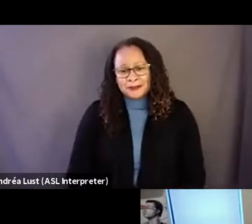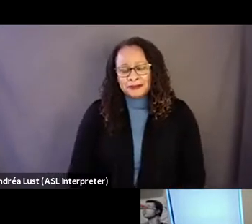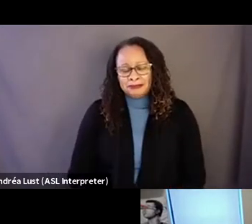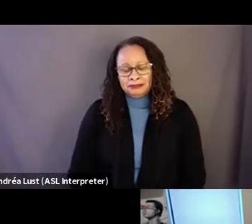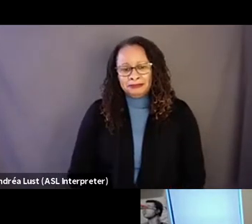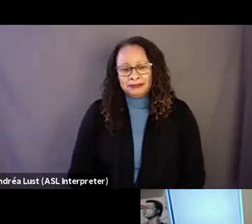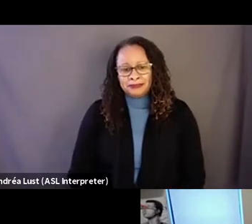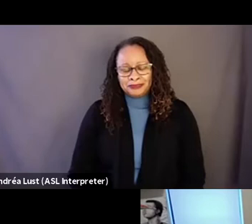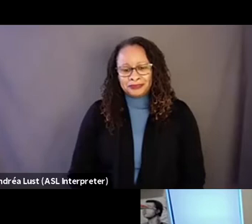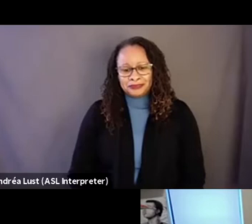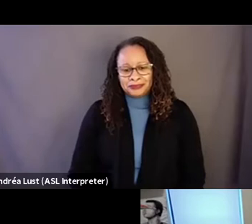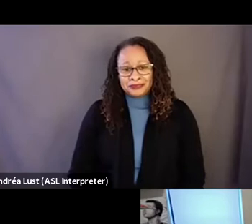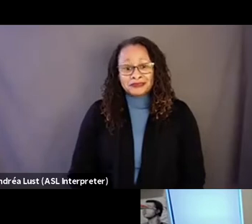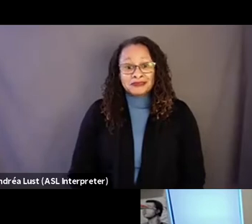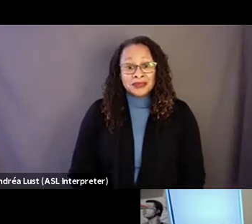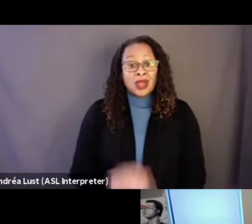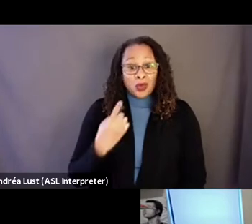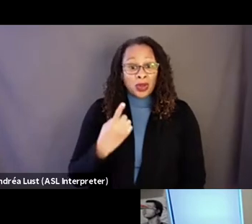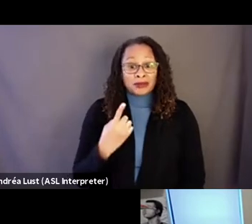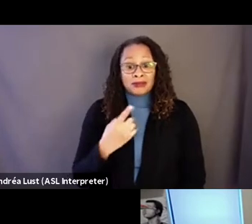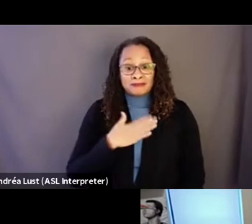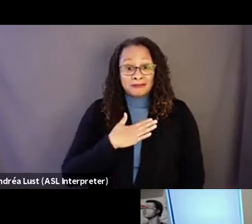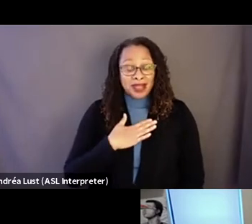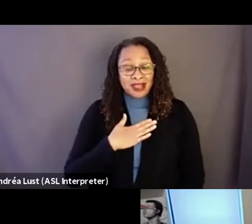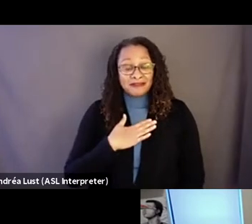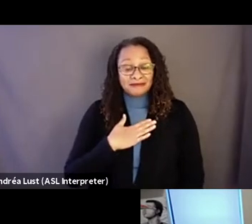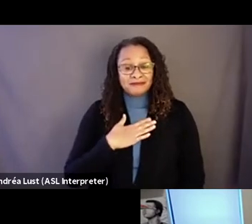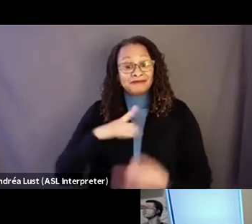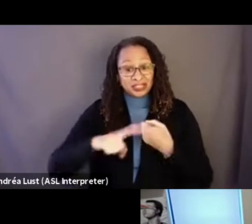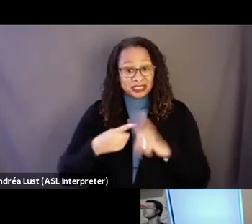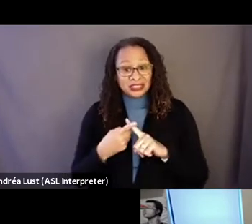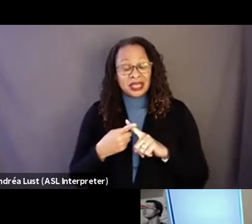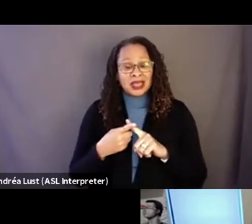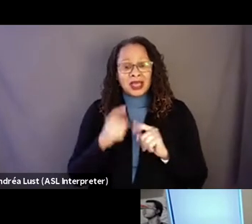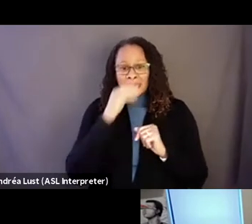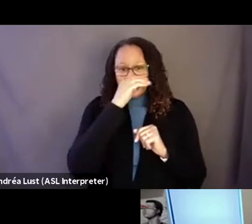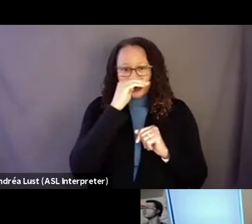I got, one of my girlfriends... Oh, well, one of my children's godfather girlfriend got hurt